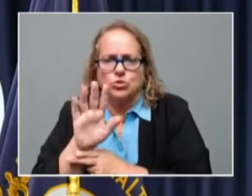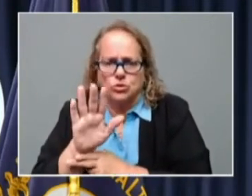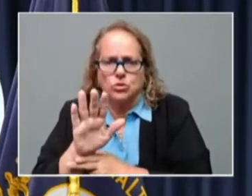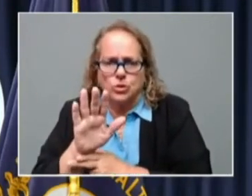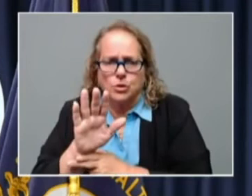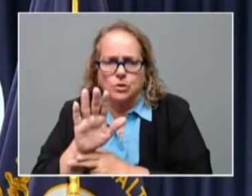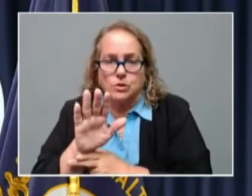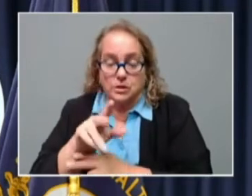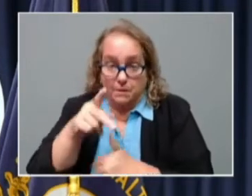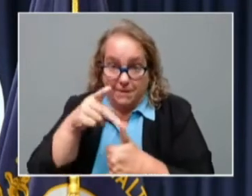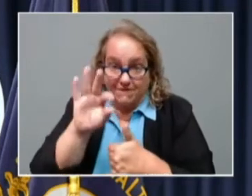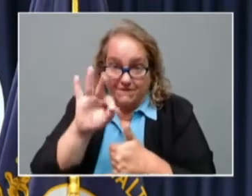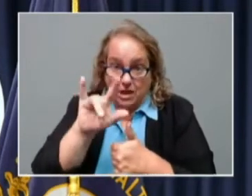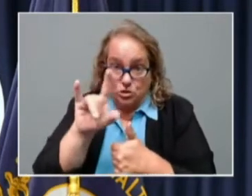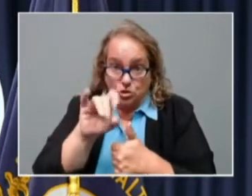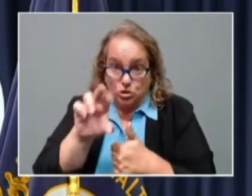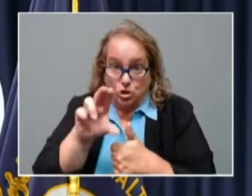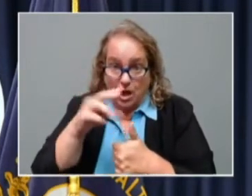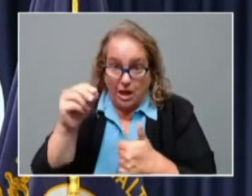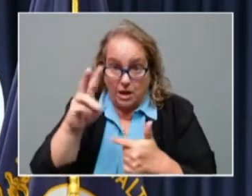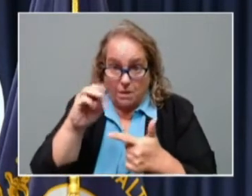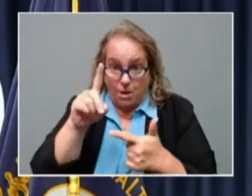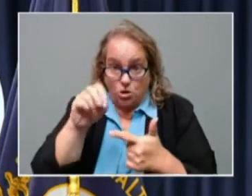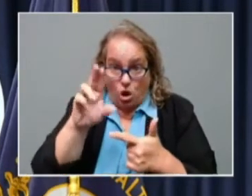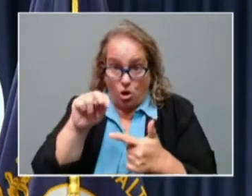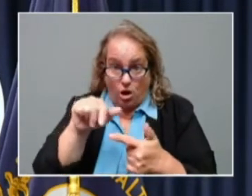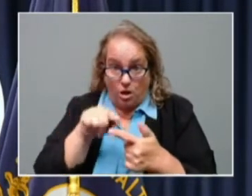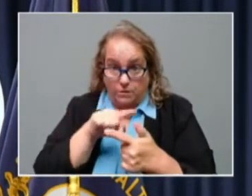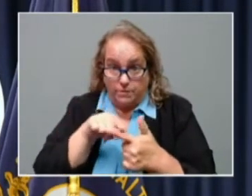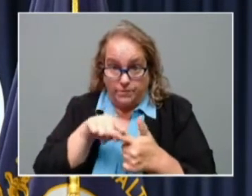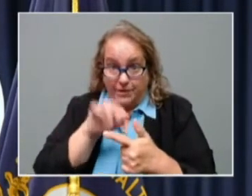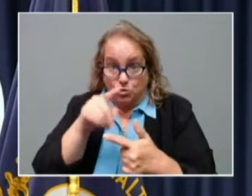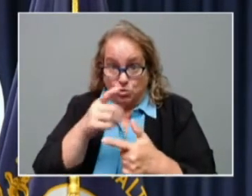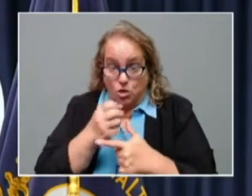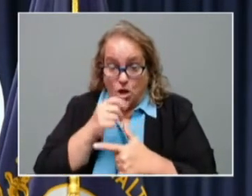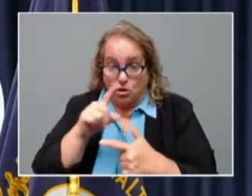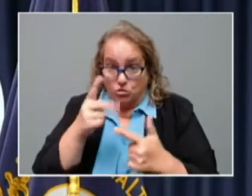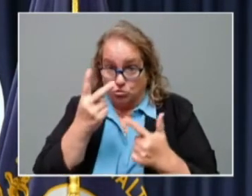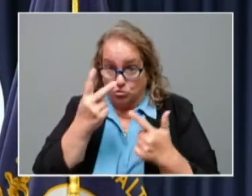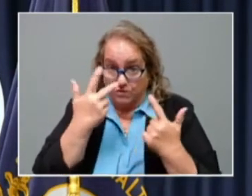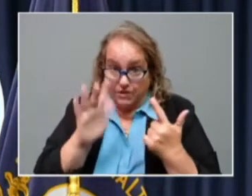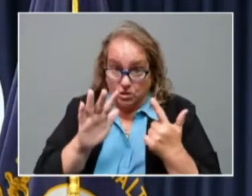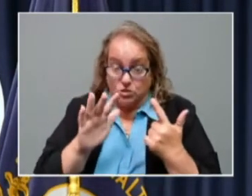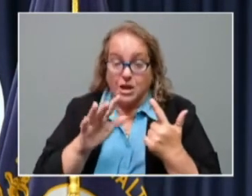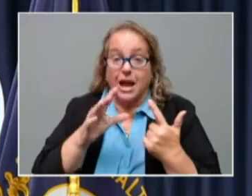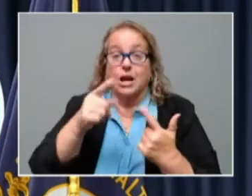moderna. If you got your first two doses and your immuno compromised, then